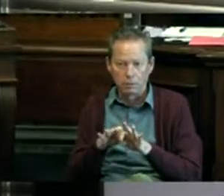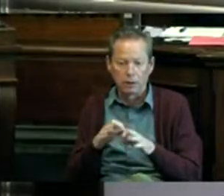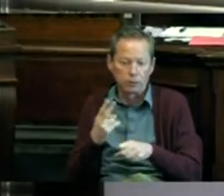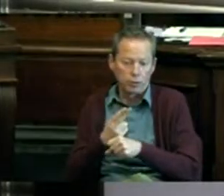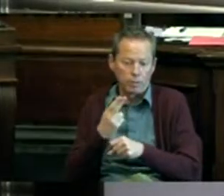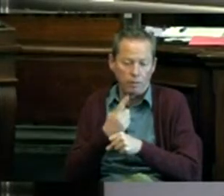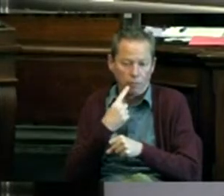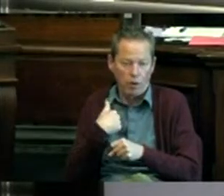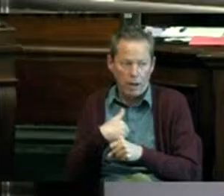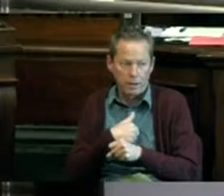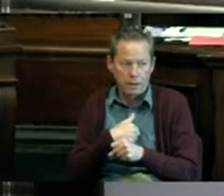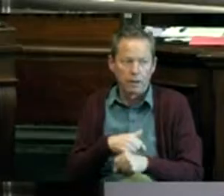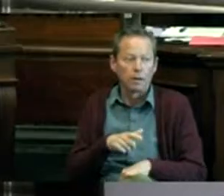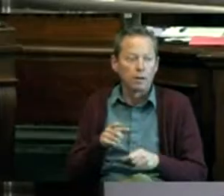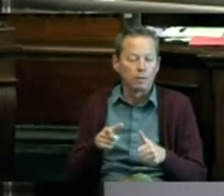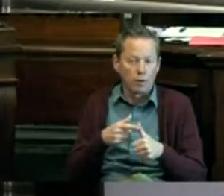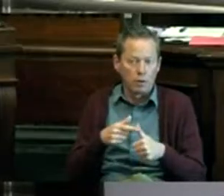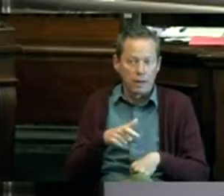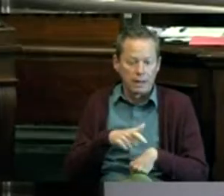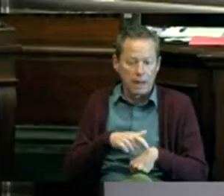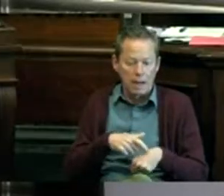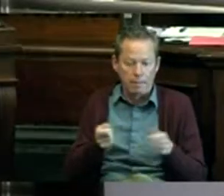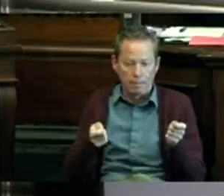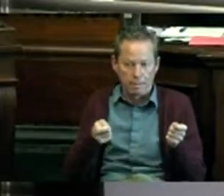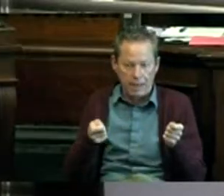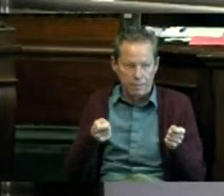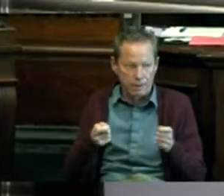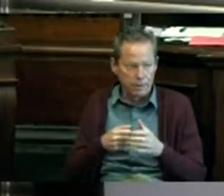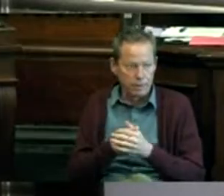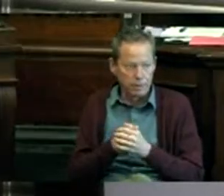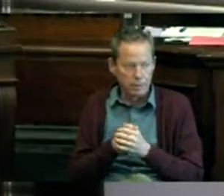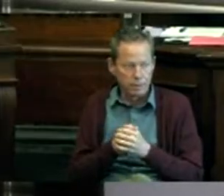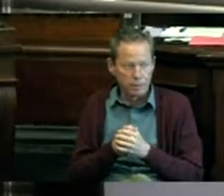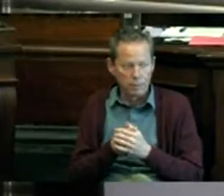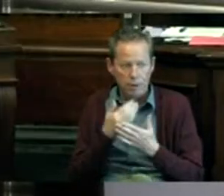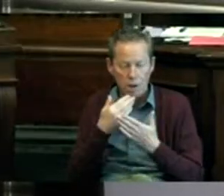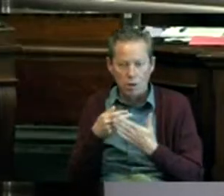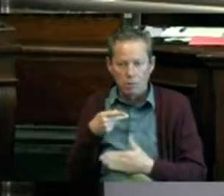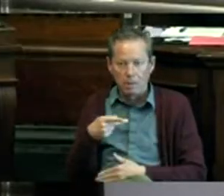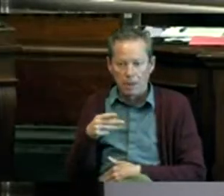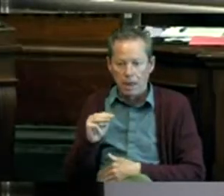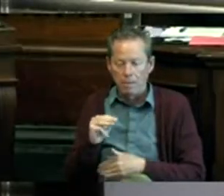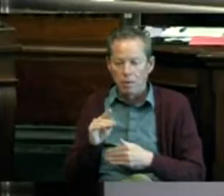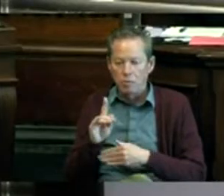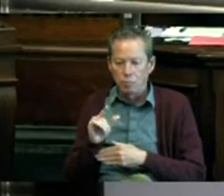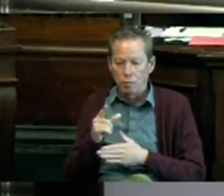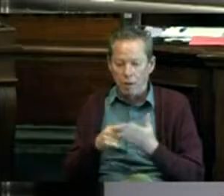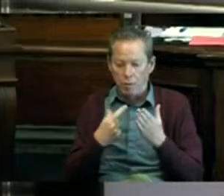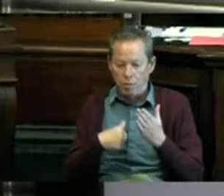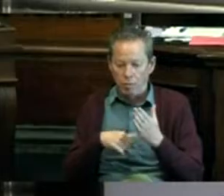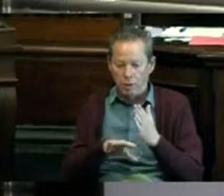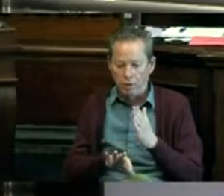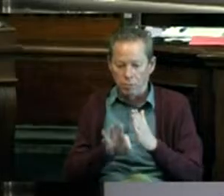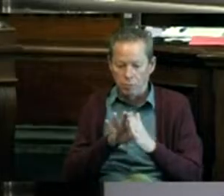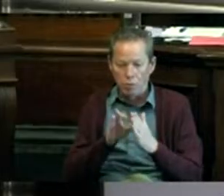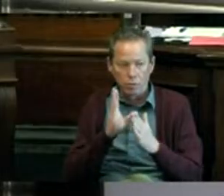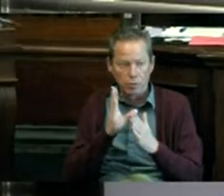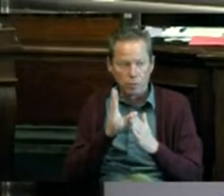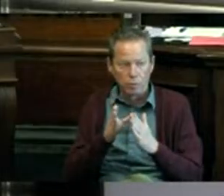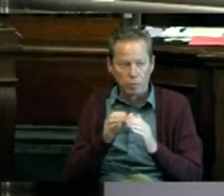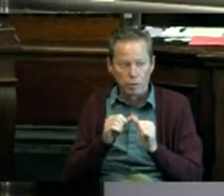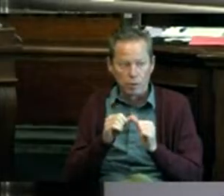going to be so much of great use